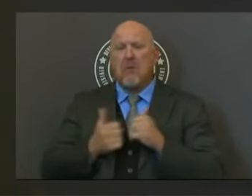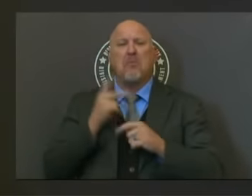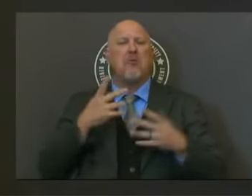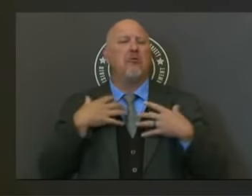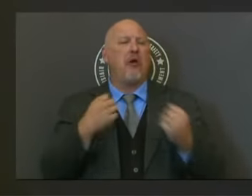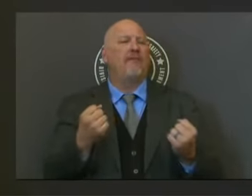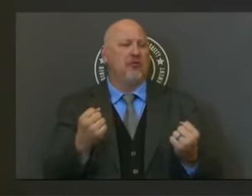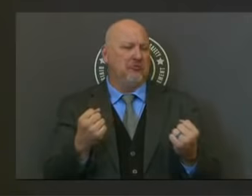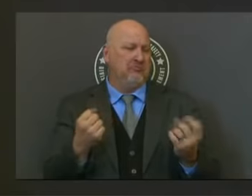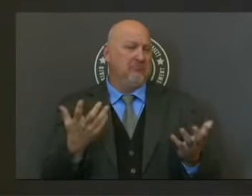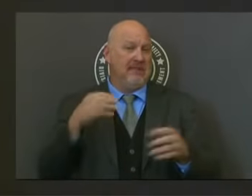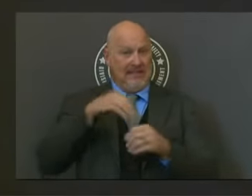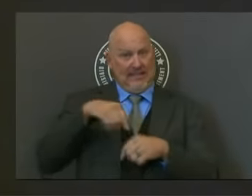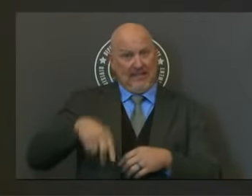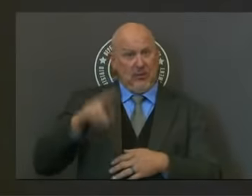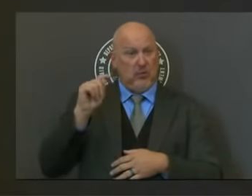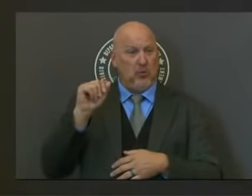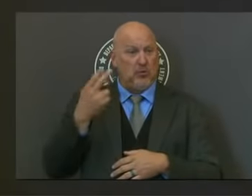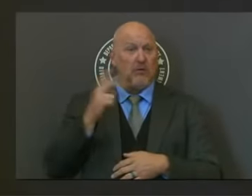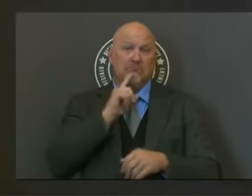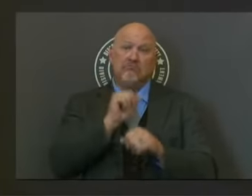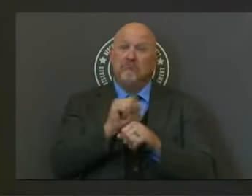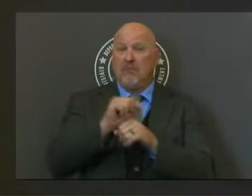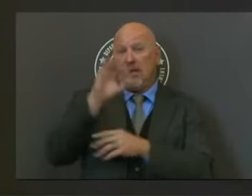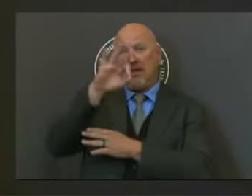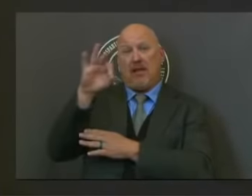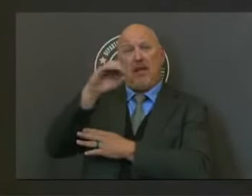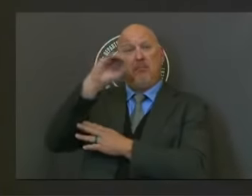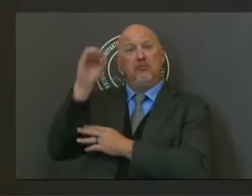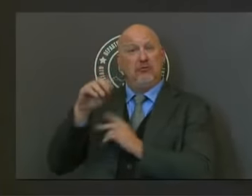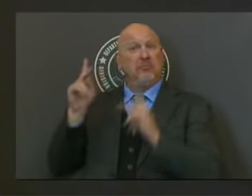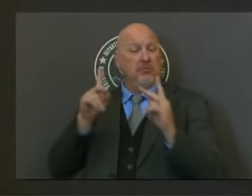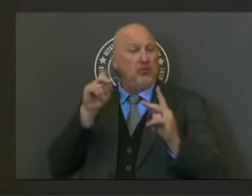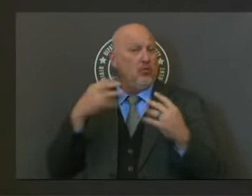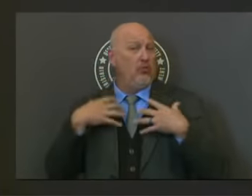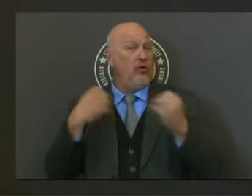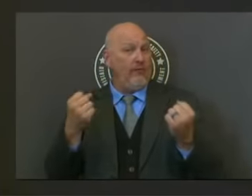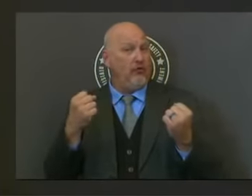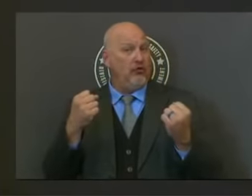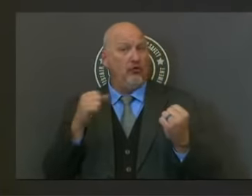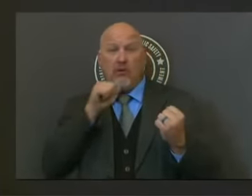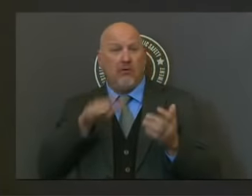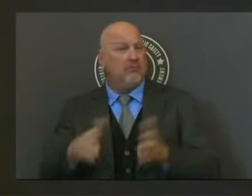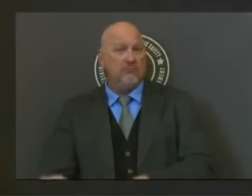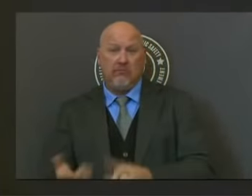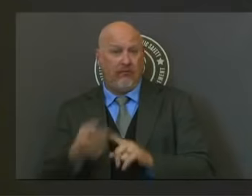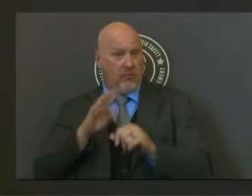nineteen wells and fax survive